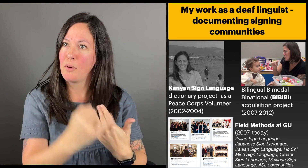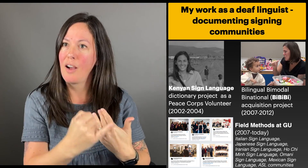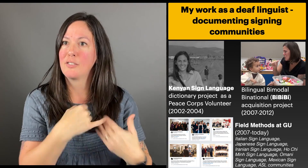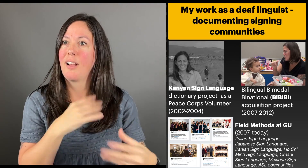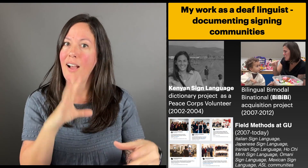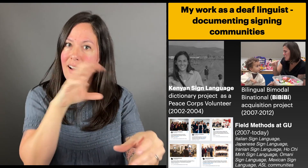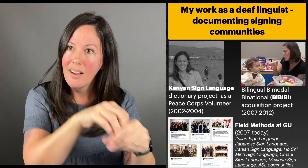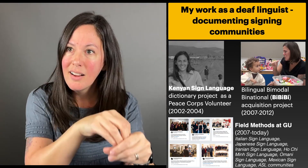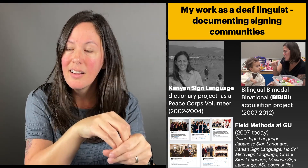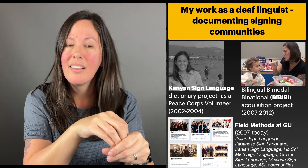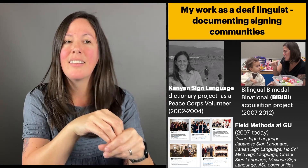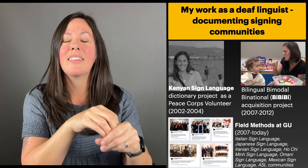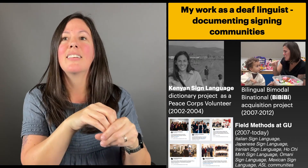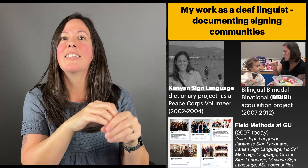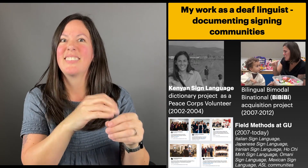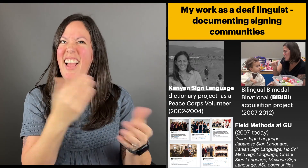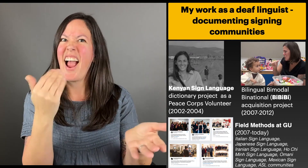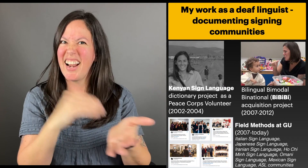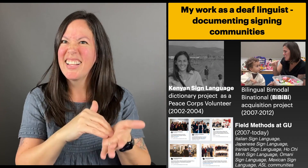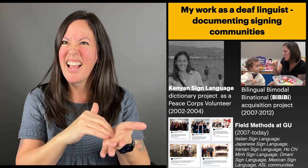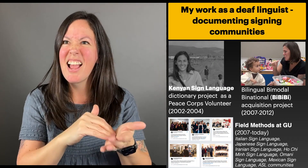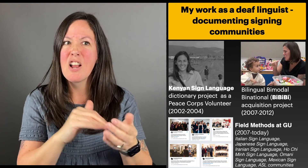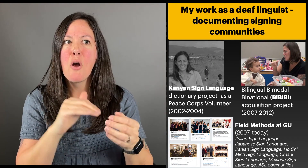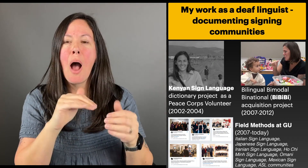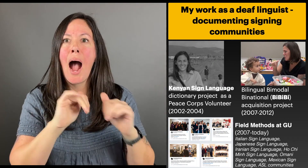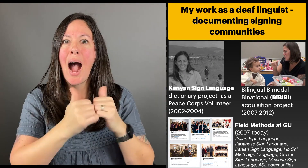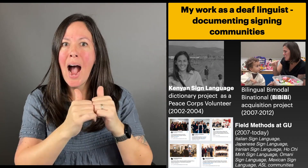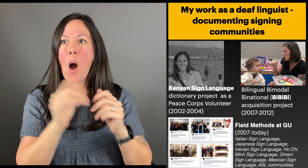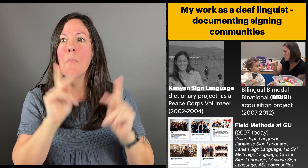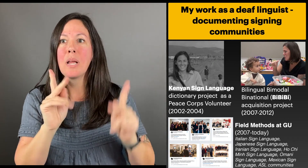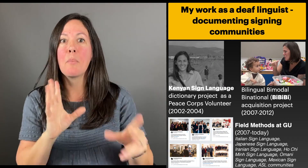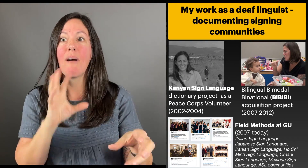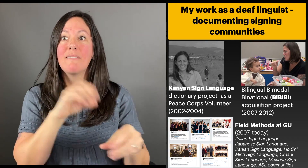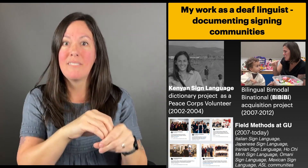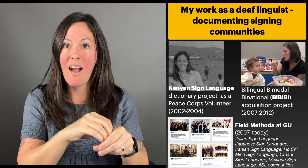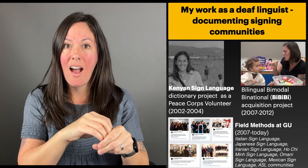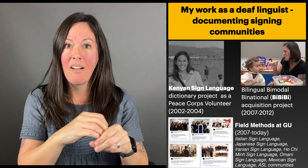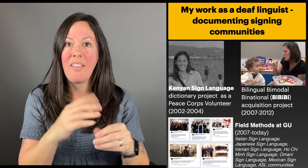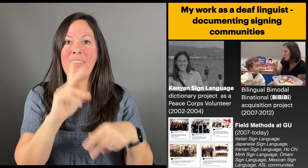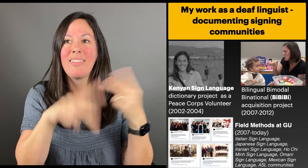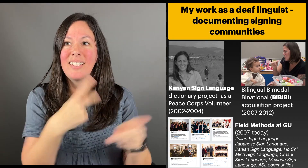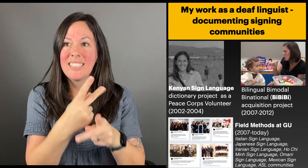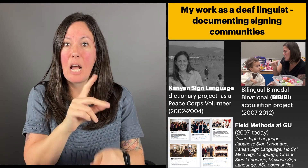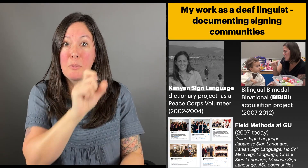a Peace Corp volunteer it was an actual project that